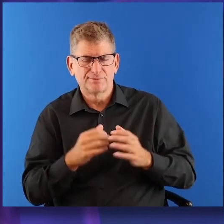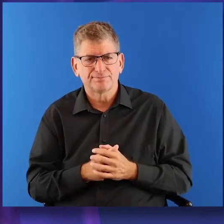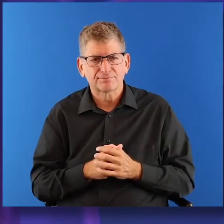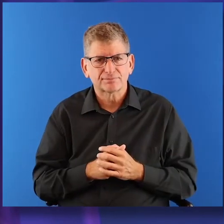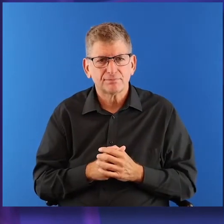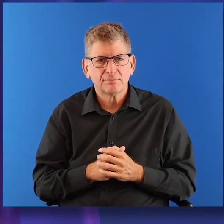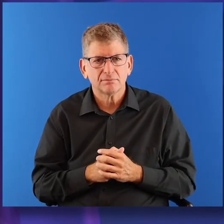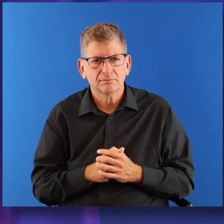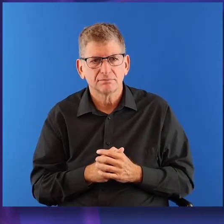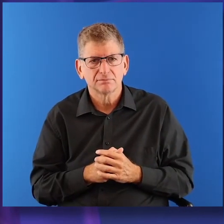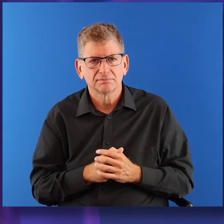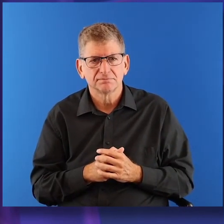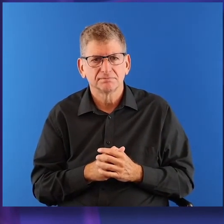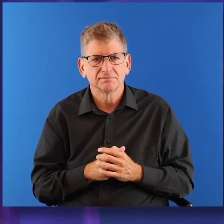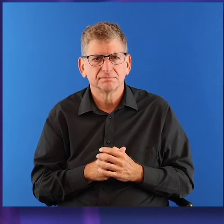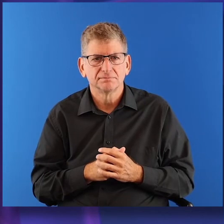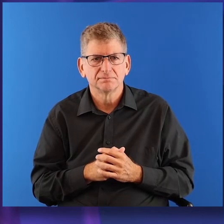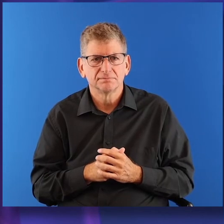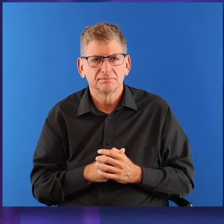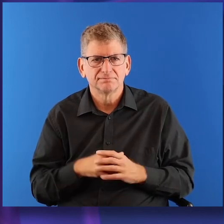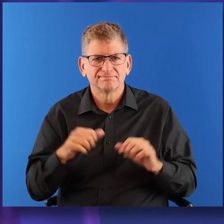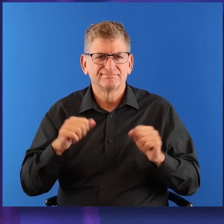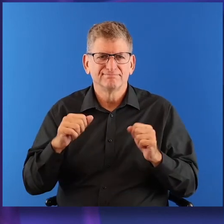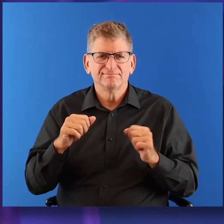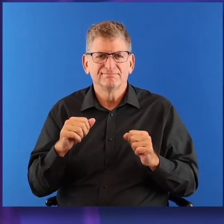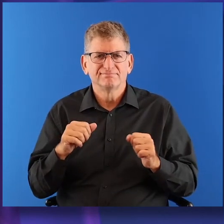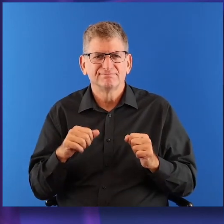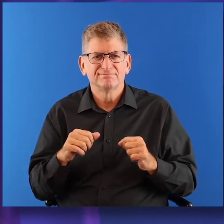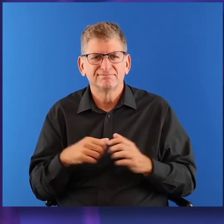Then put it into a spot in